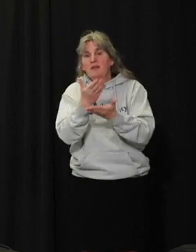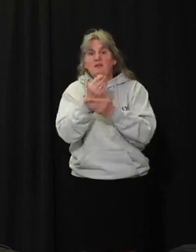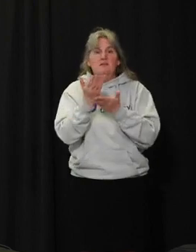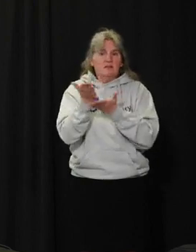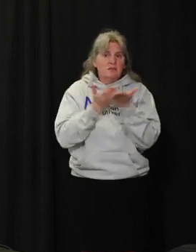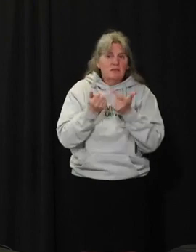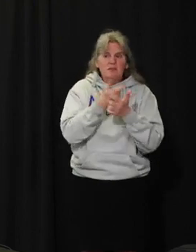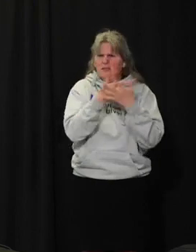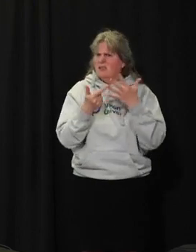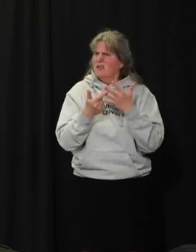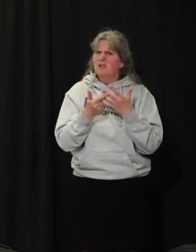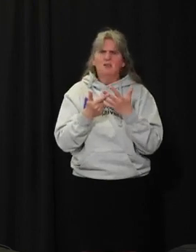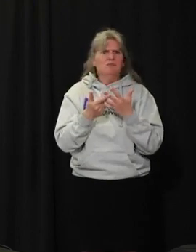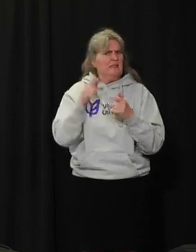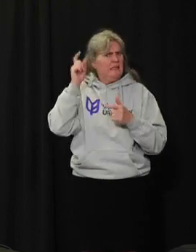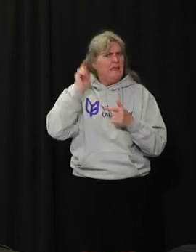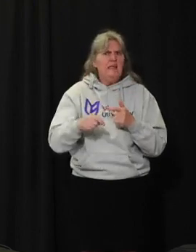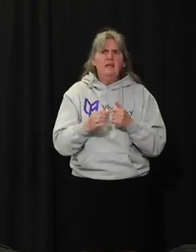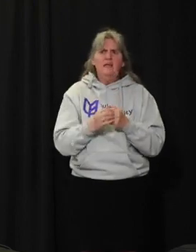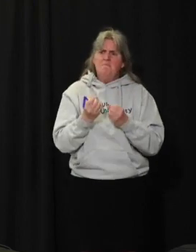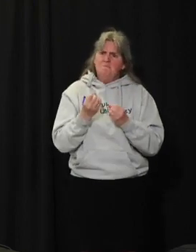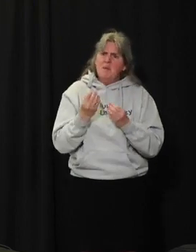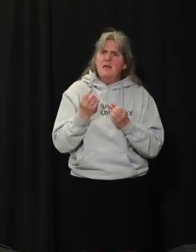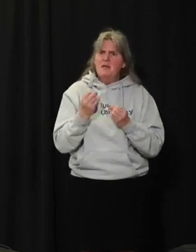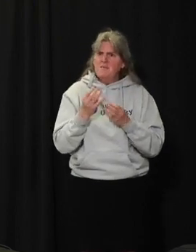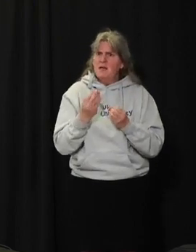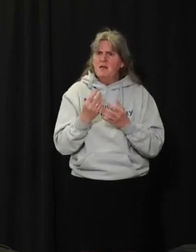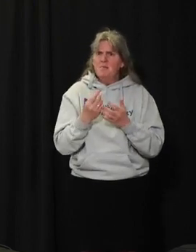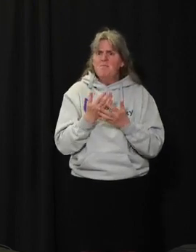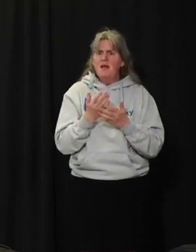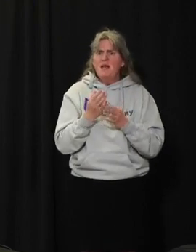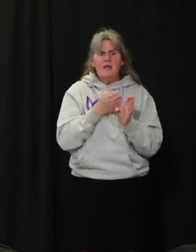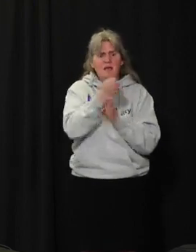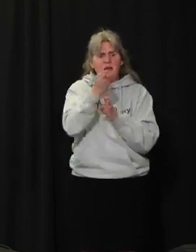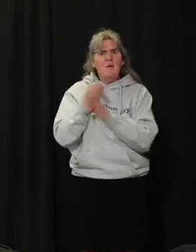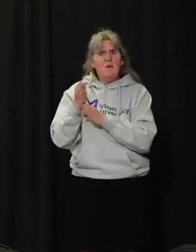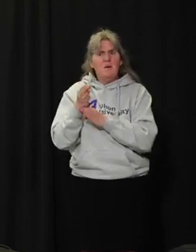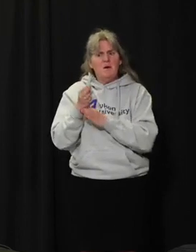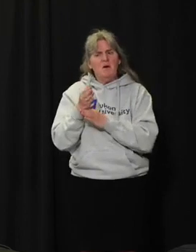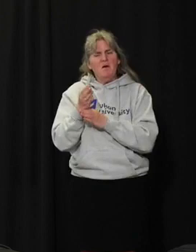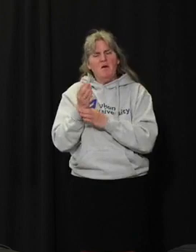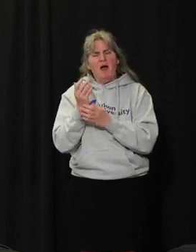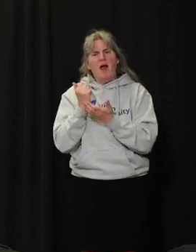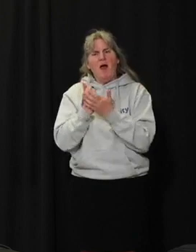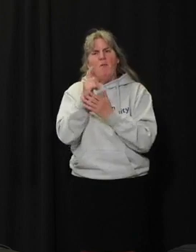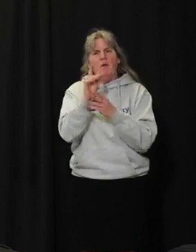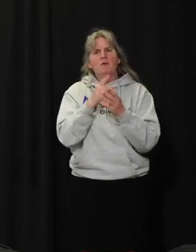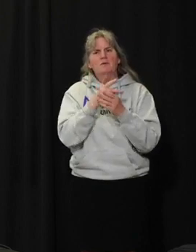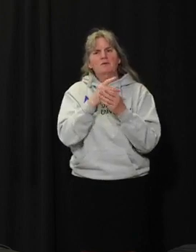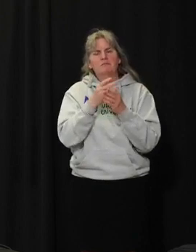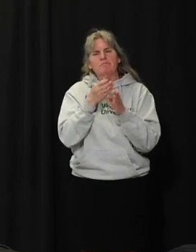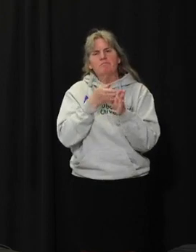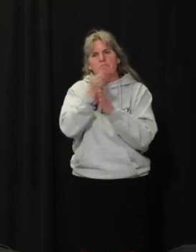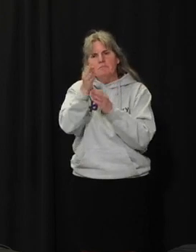our daily lives. There are many critical sectors sectors that can benefit greatly from this program.